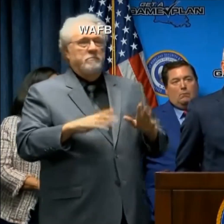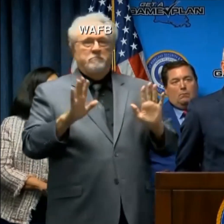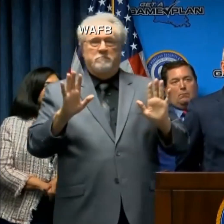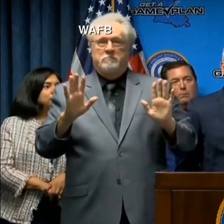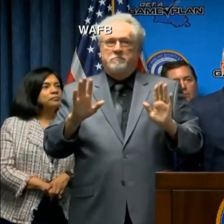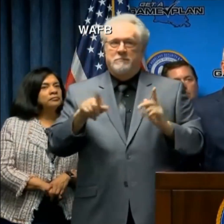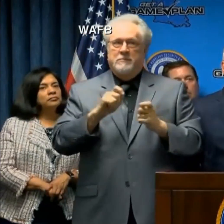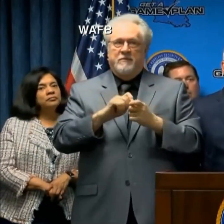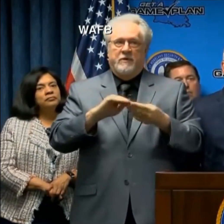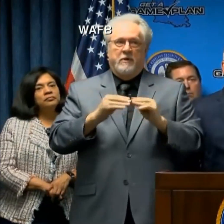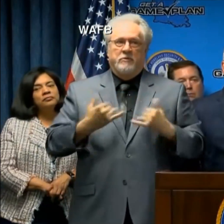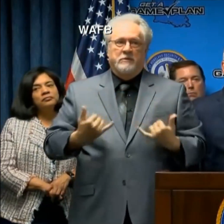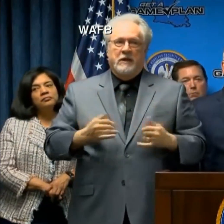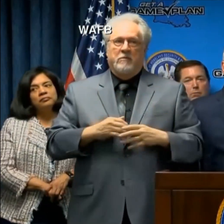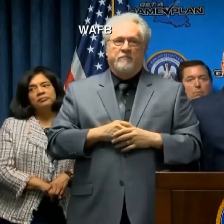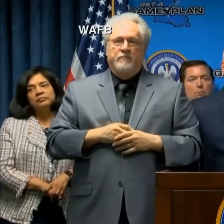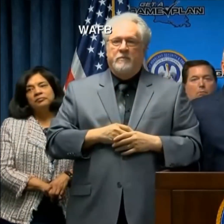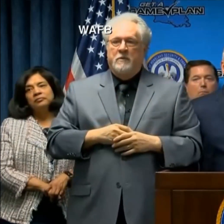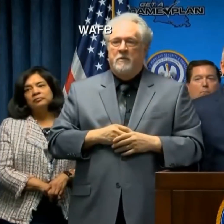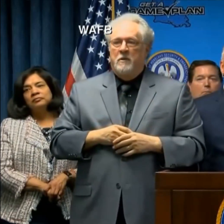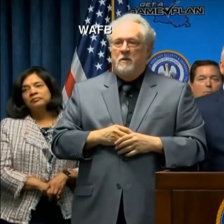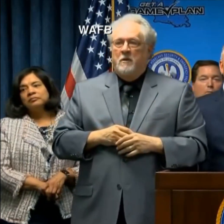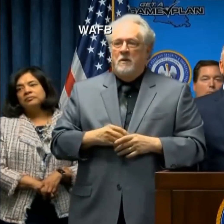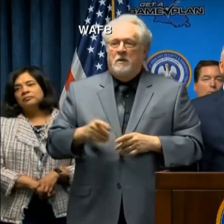specific numbers at this time